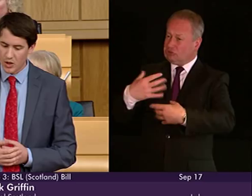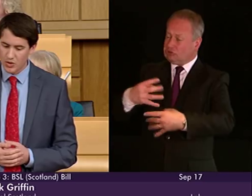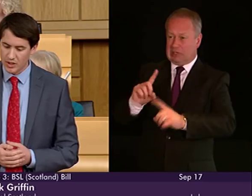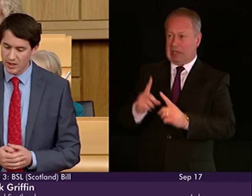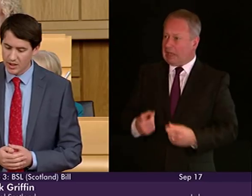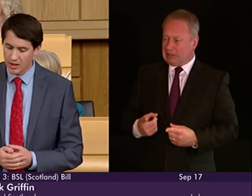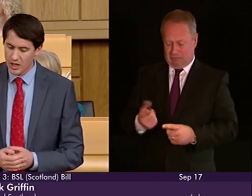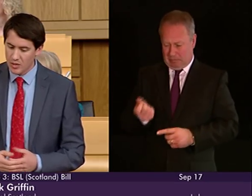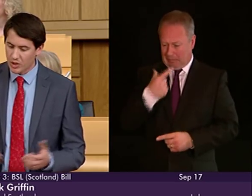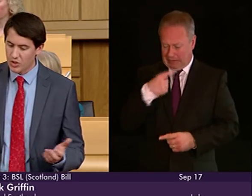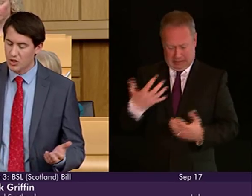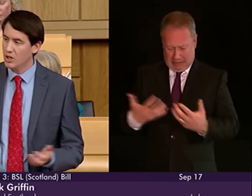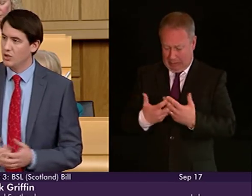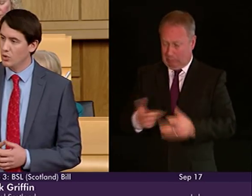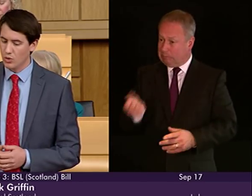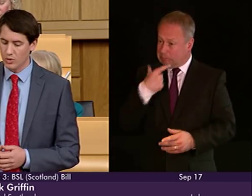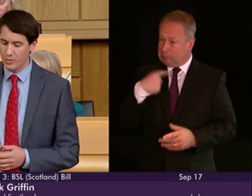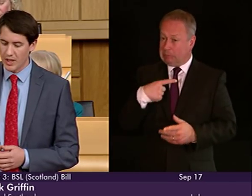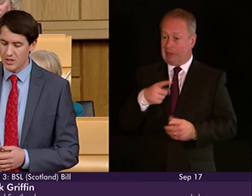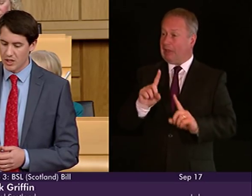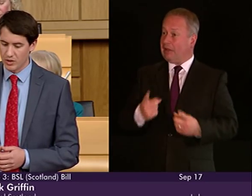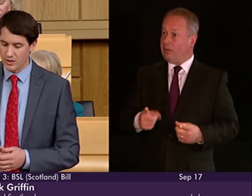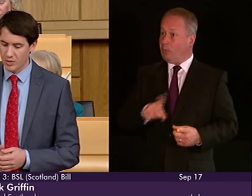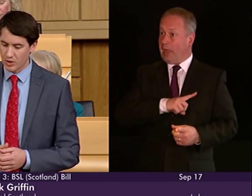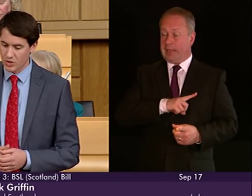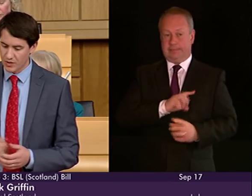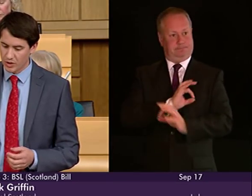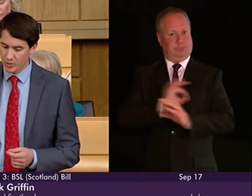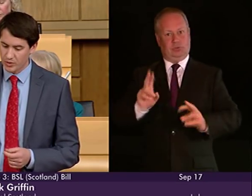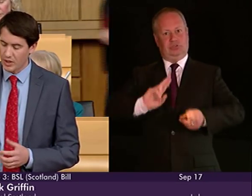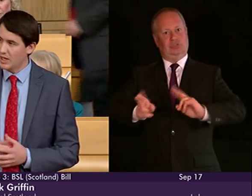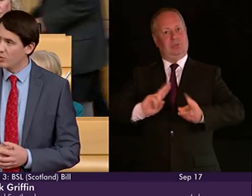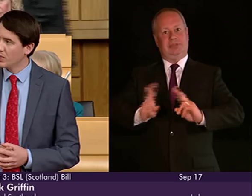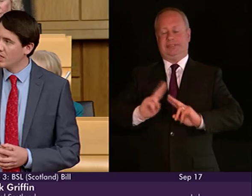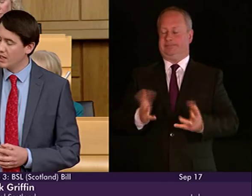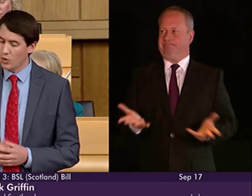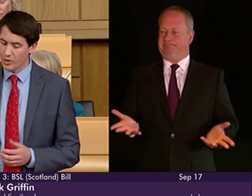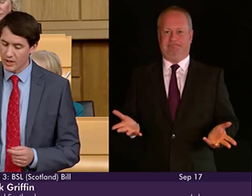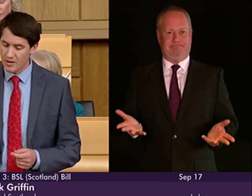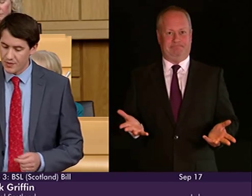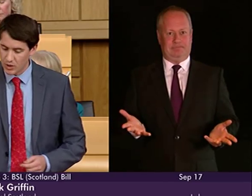and how to take it, because no BSL interpreter was available to help. I hope that the